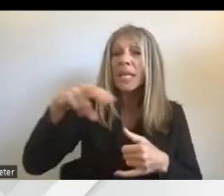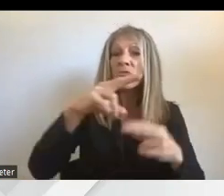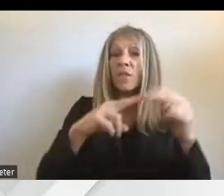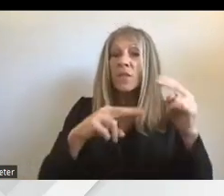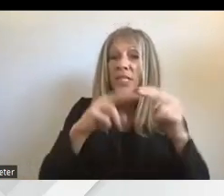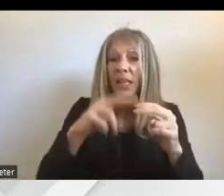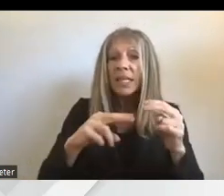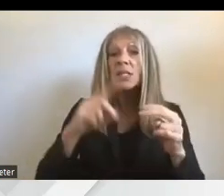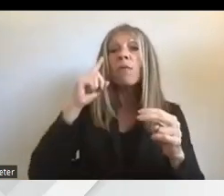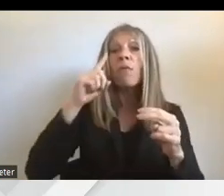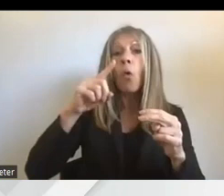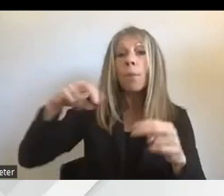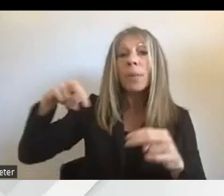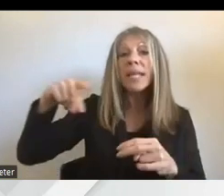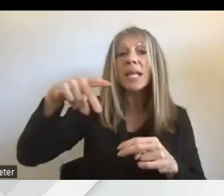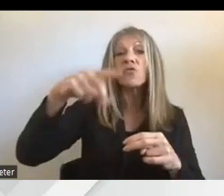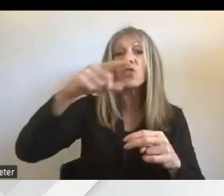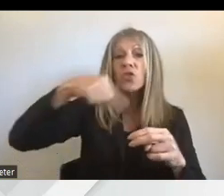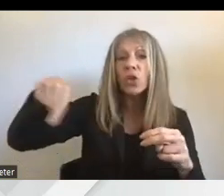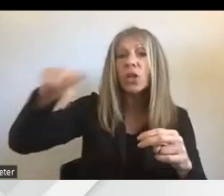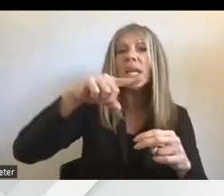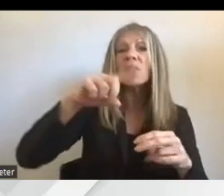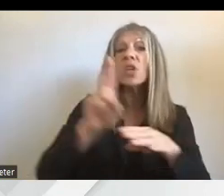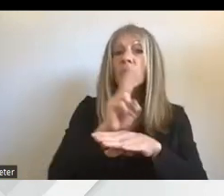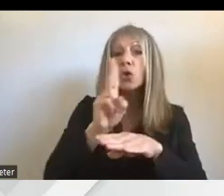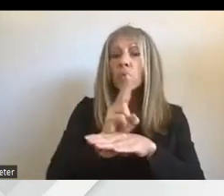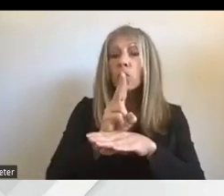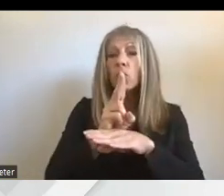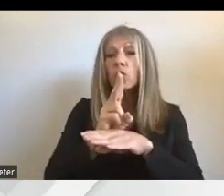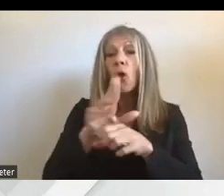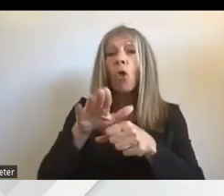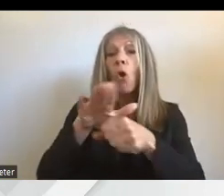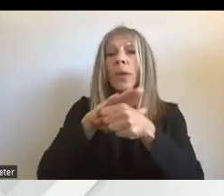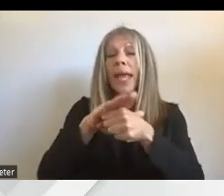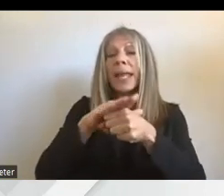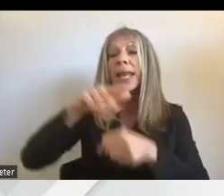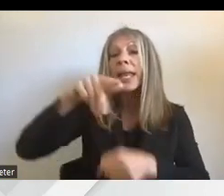facilities for pedestrian circulation and use located in the public right-of-way